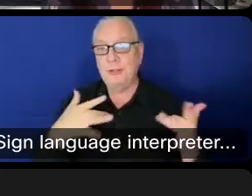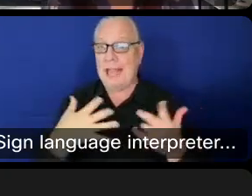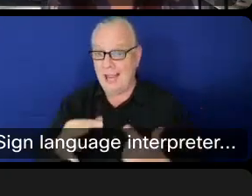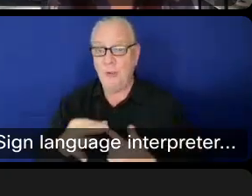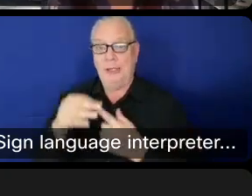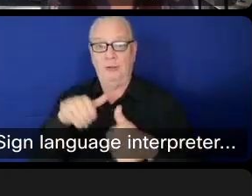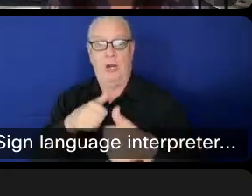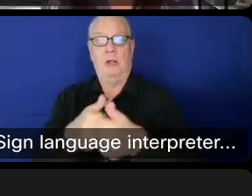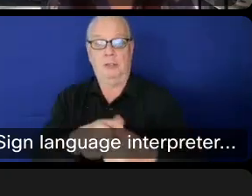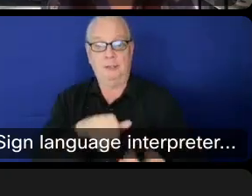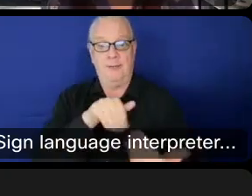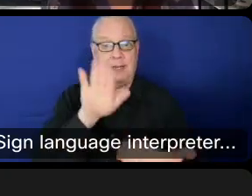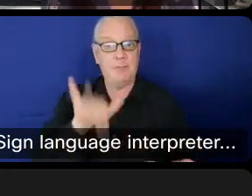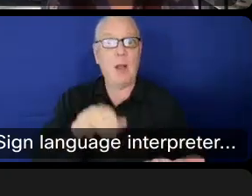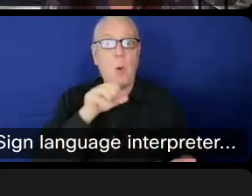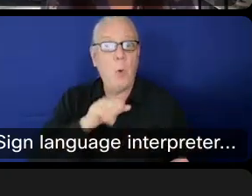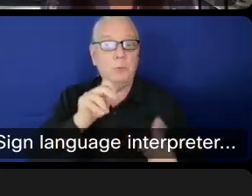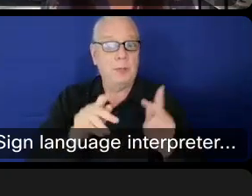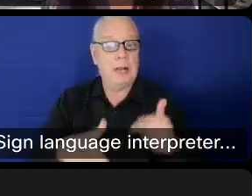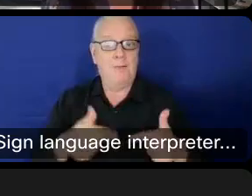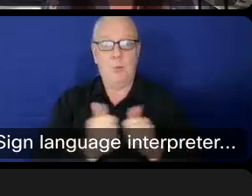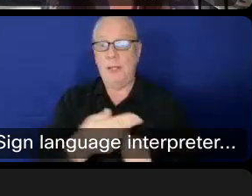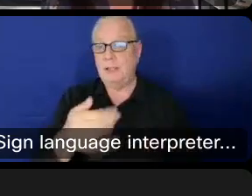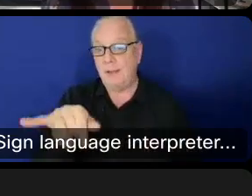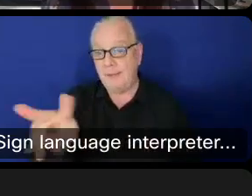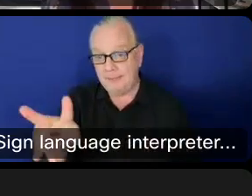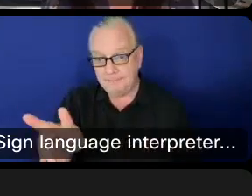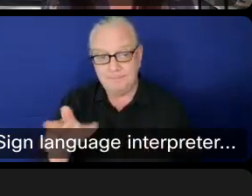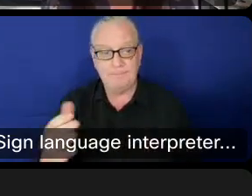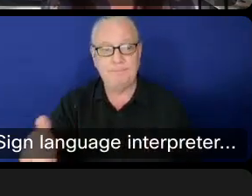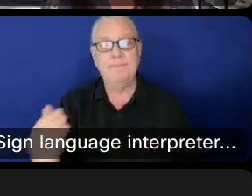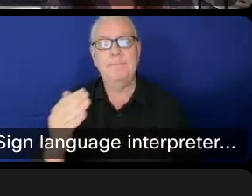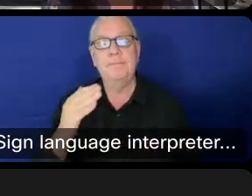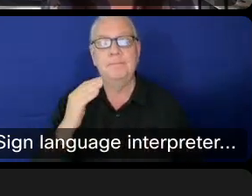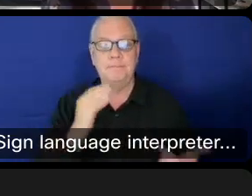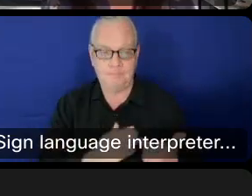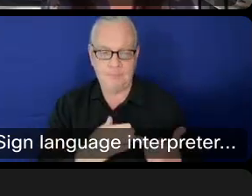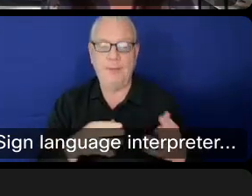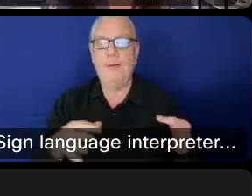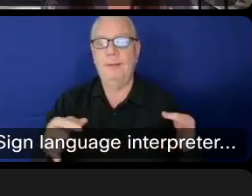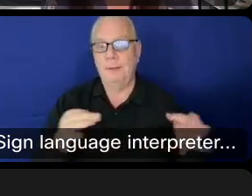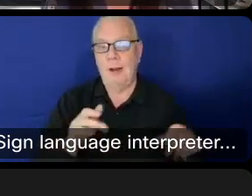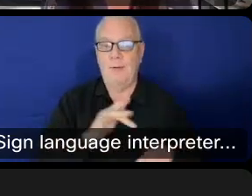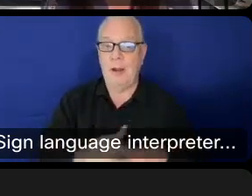living with HIV and describe available resources, services,